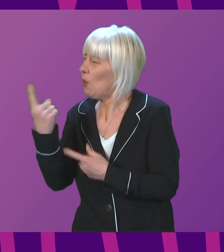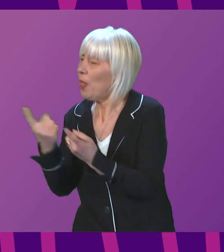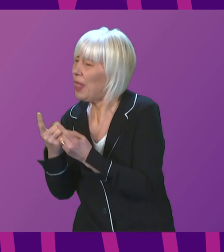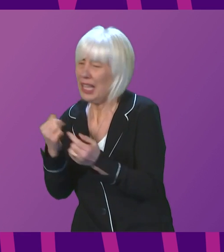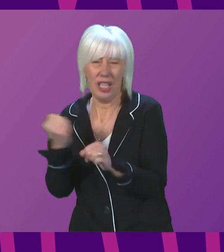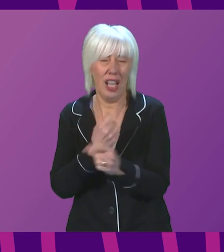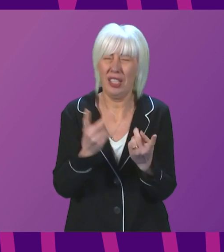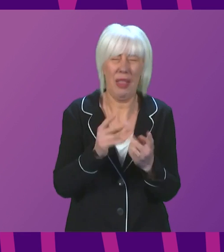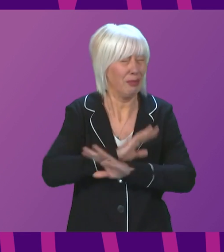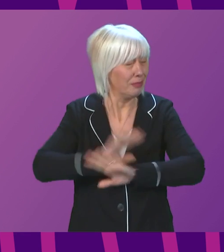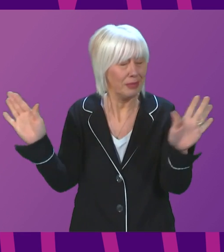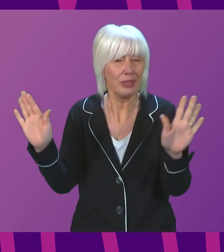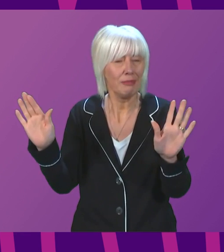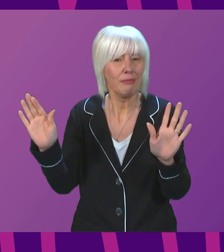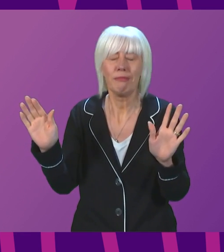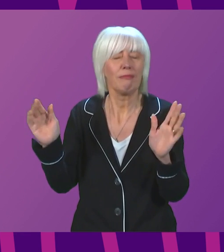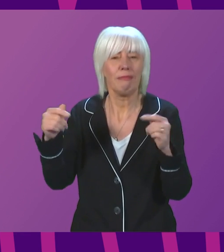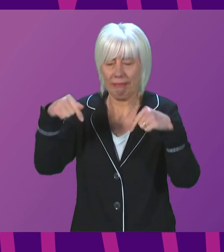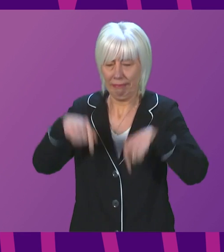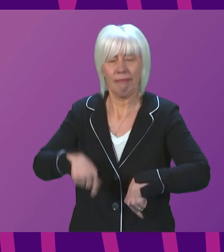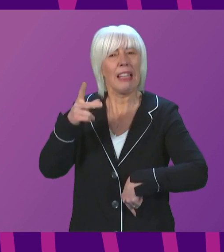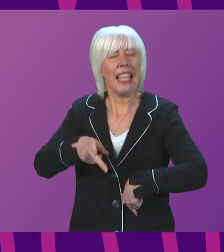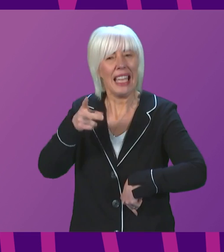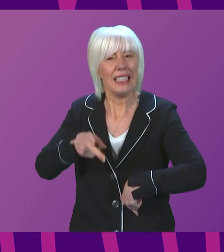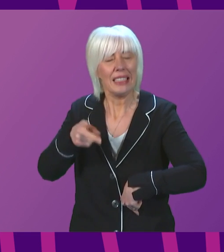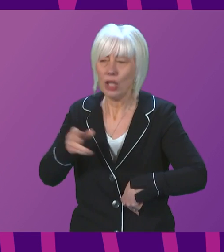Lastly, here we are again.